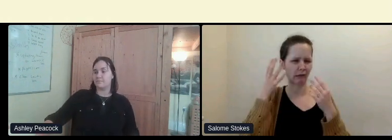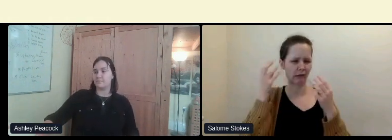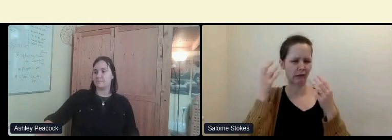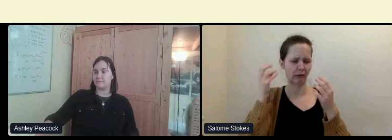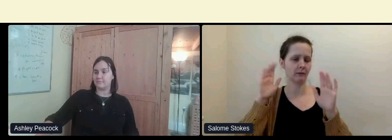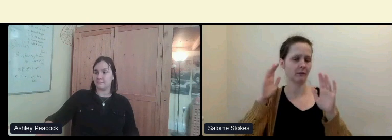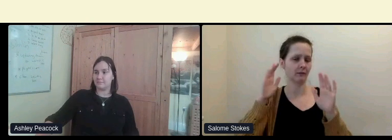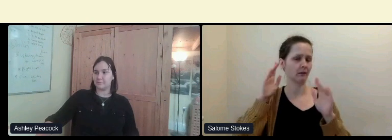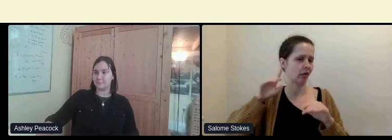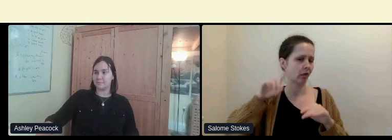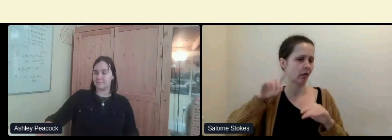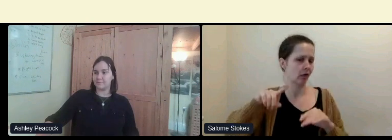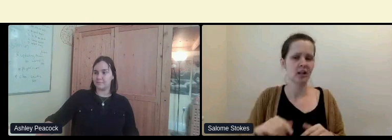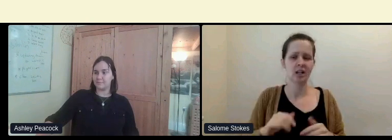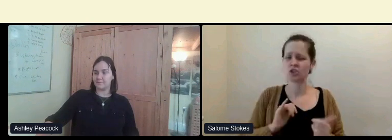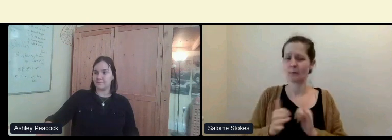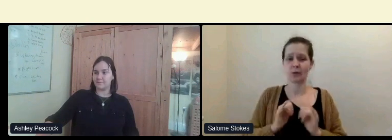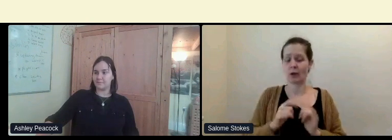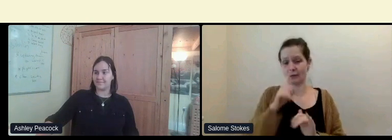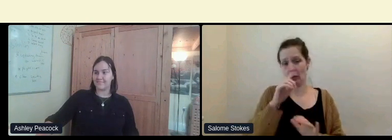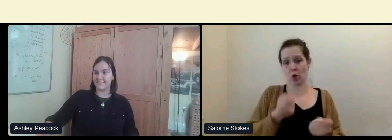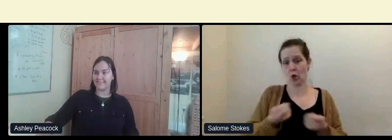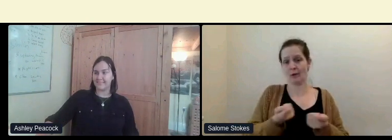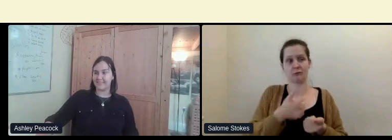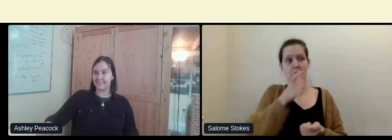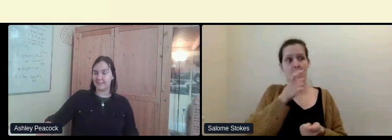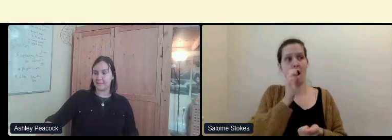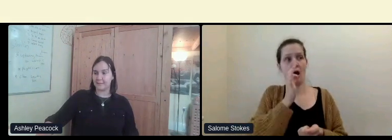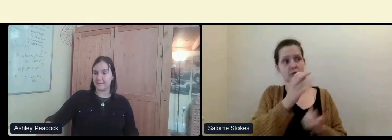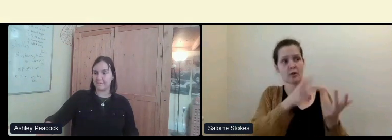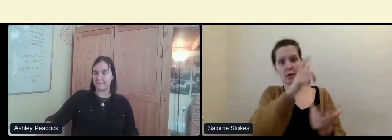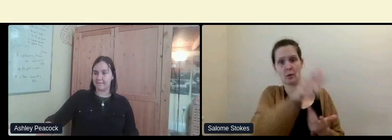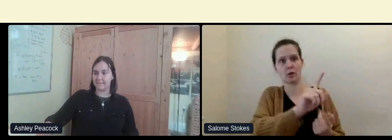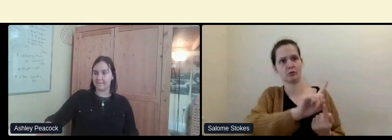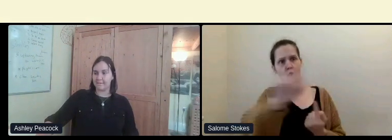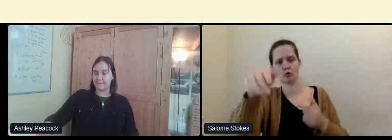someone else to go do it because I can't even do it then but it makes a massive difference.